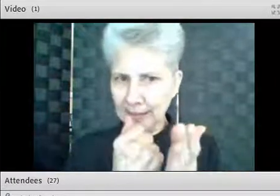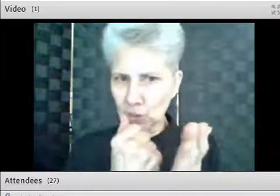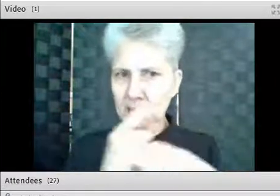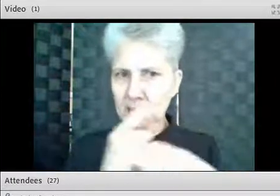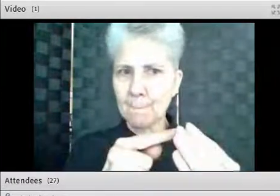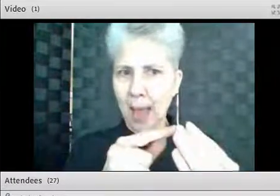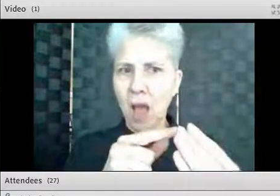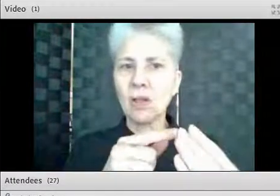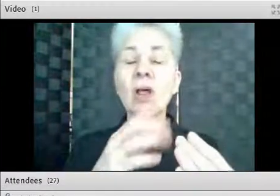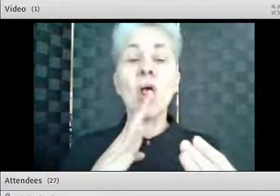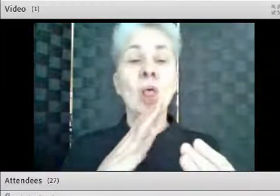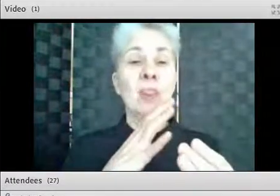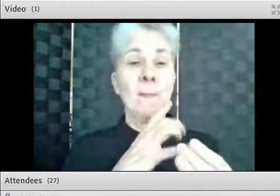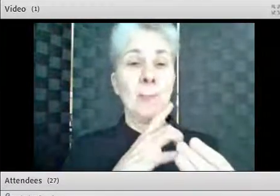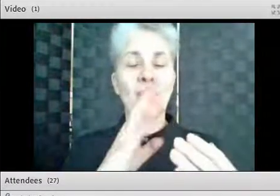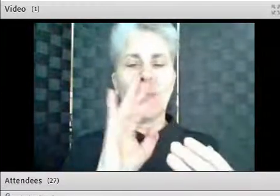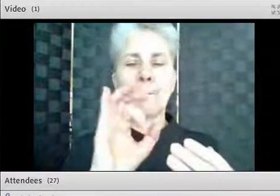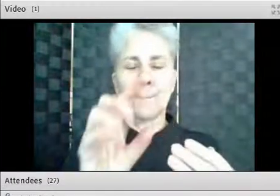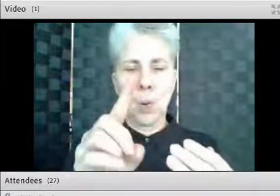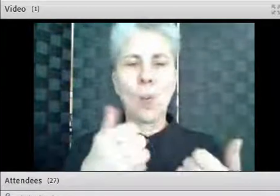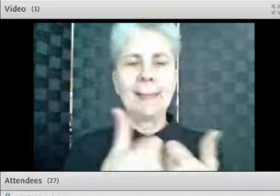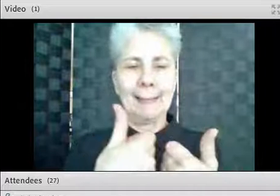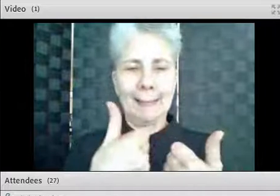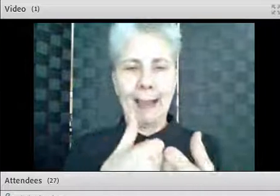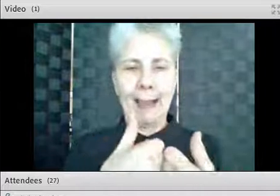Monopoly, okay, within recreation and leisure.